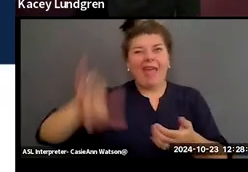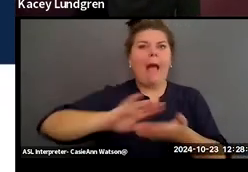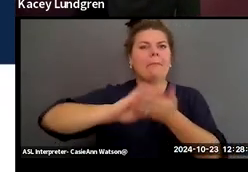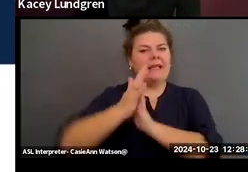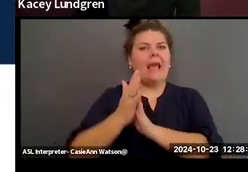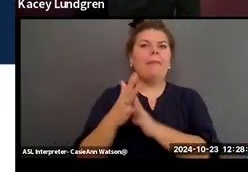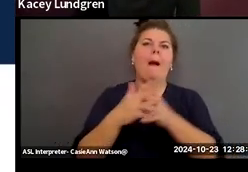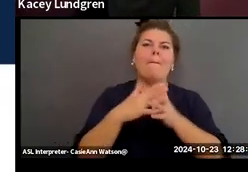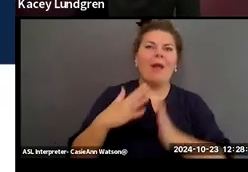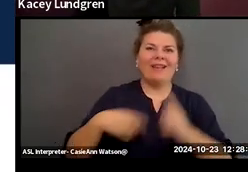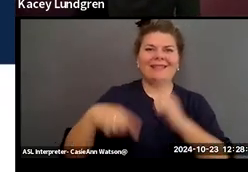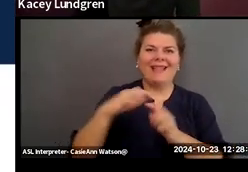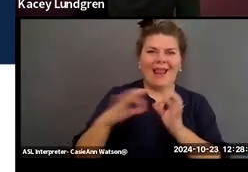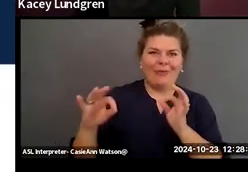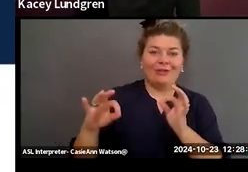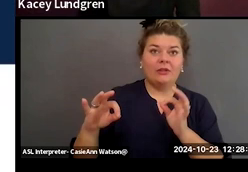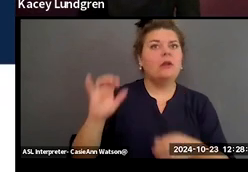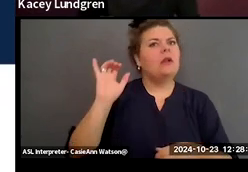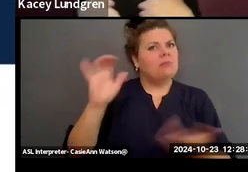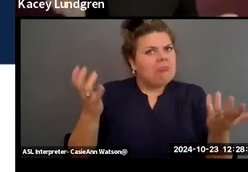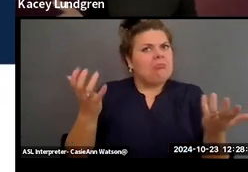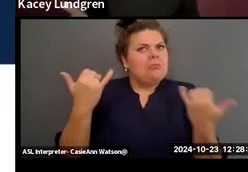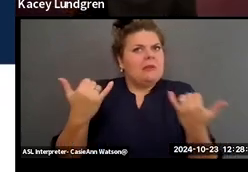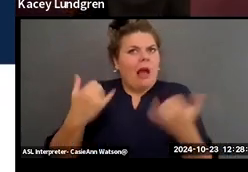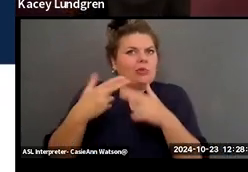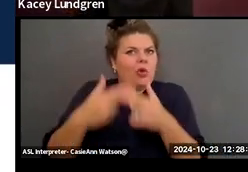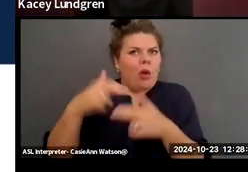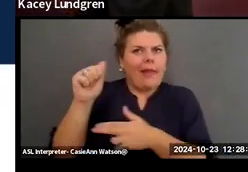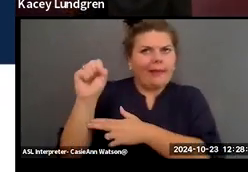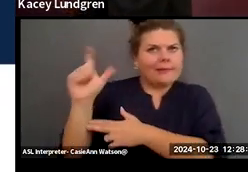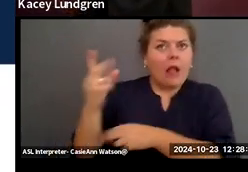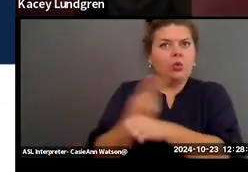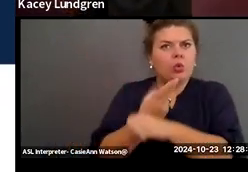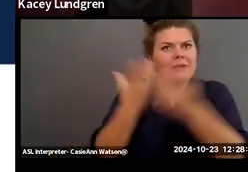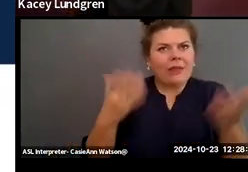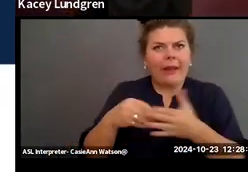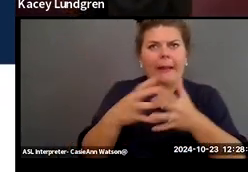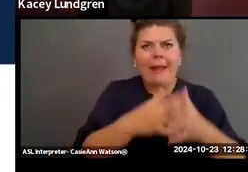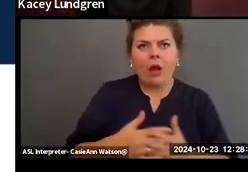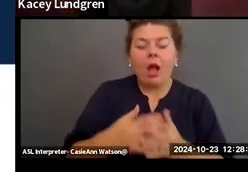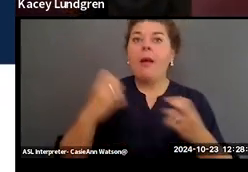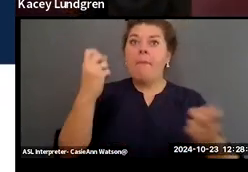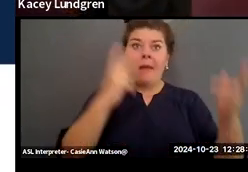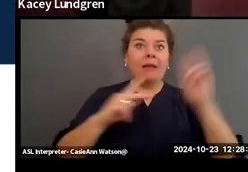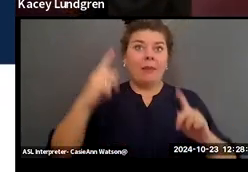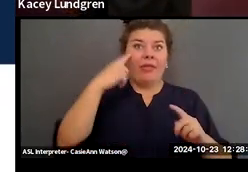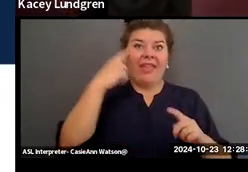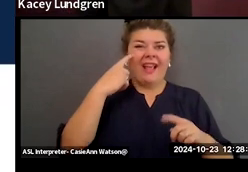Since it's called American Sign Language and it's used here in America, people often assume that it's based on English